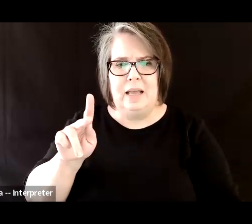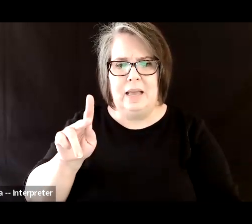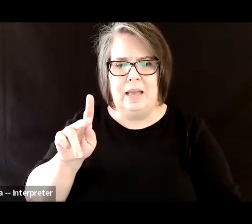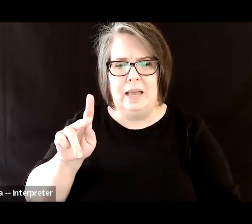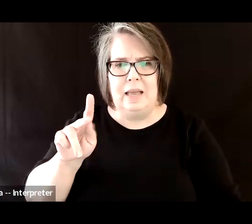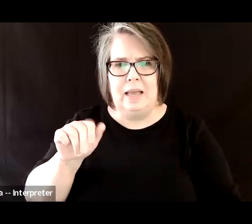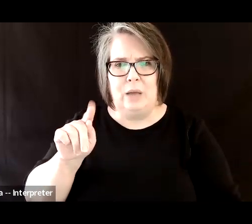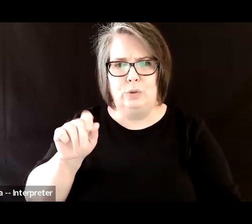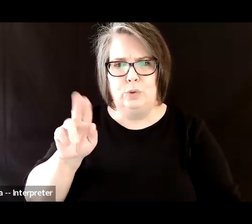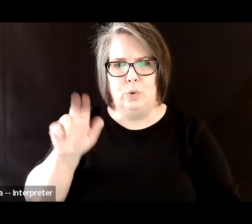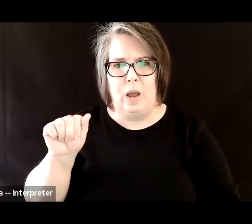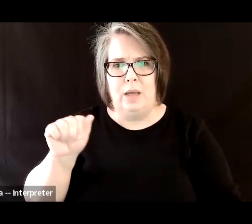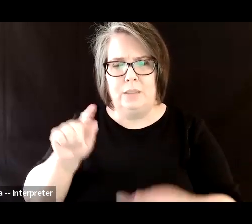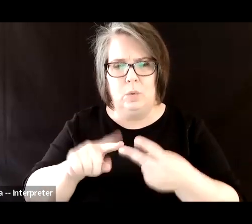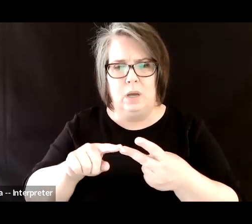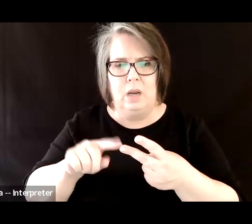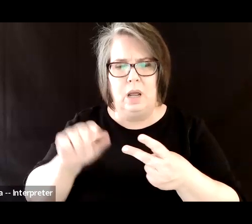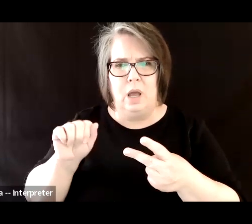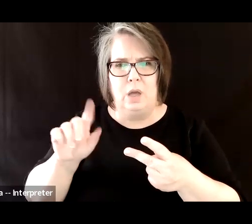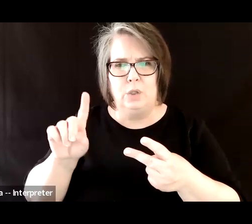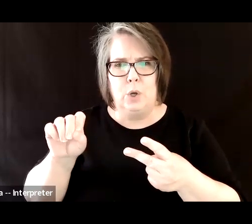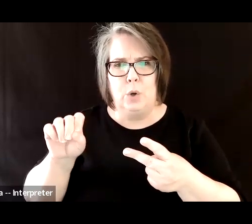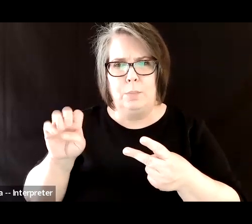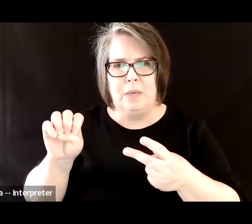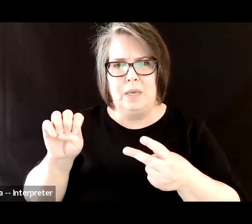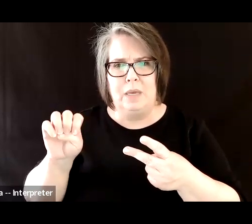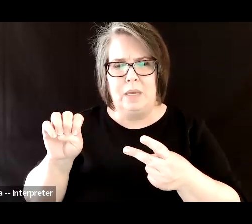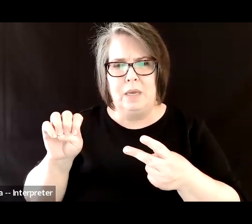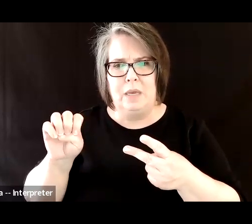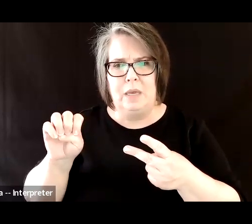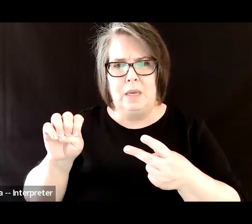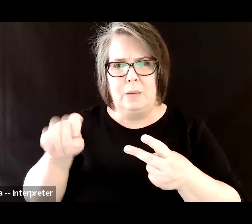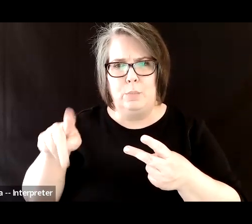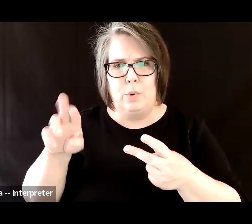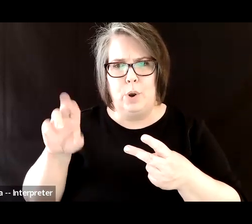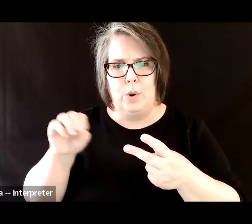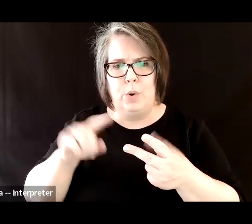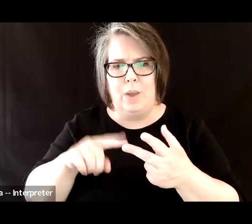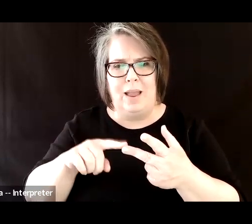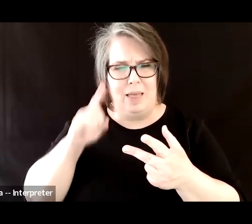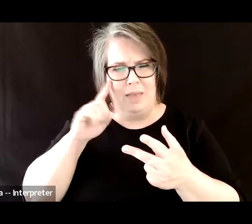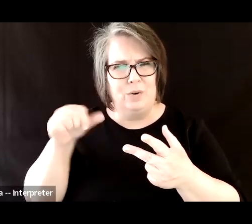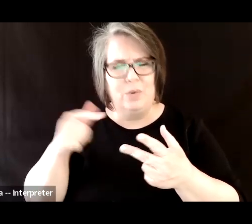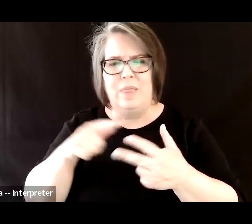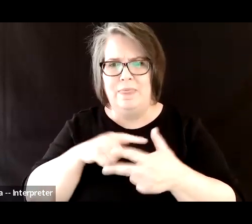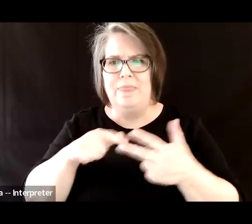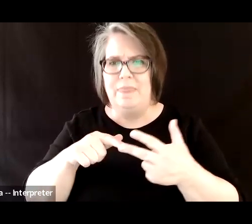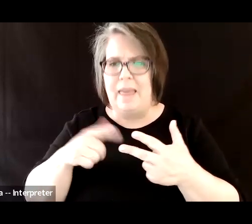Premier Pro, there are a few others that have the ability.